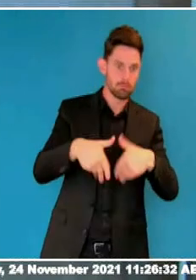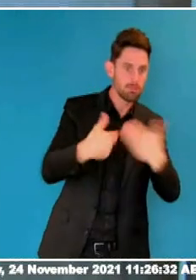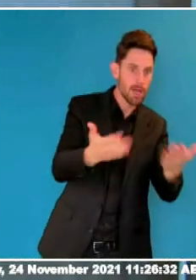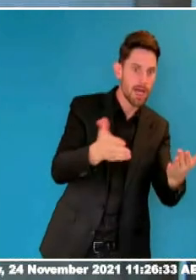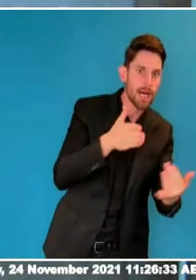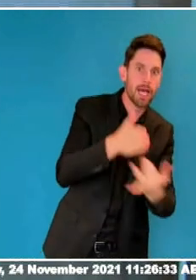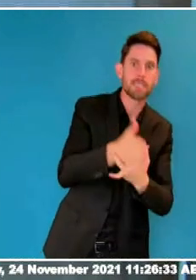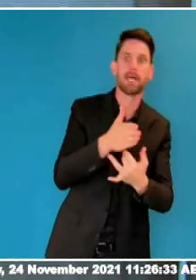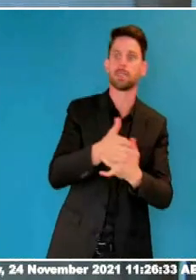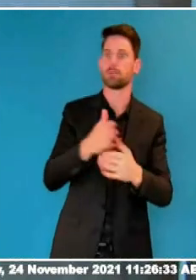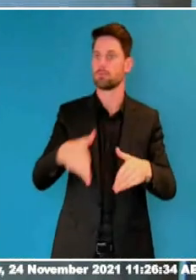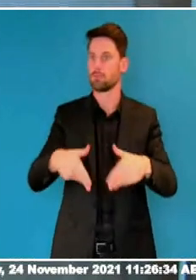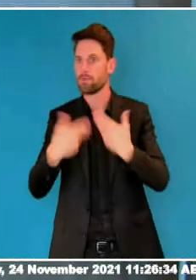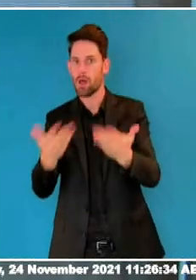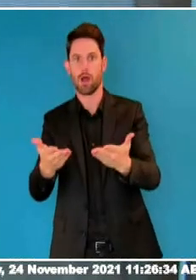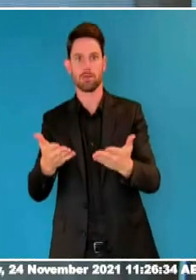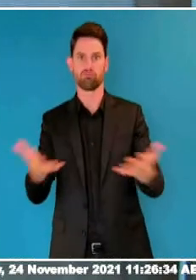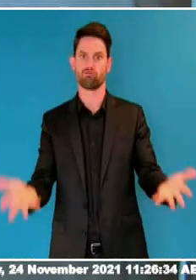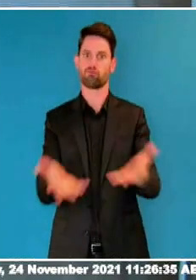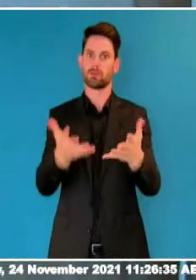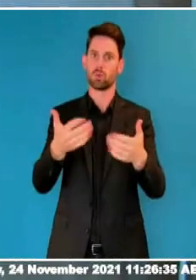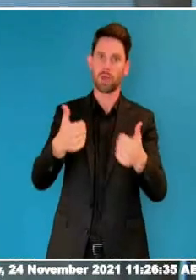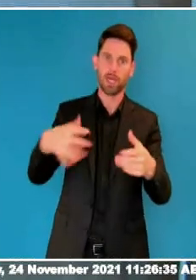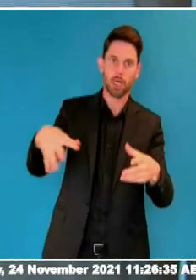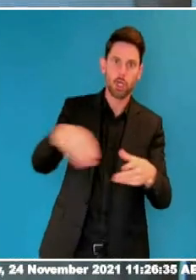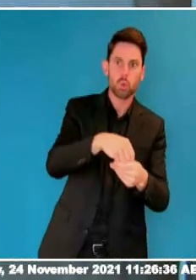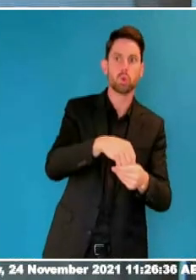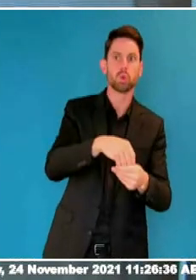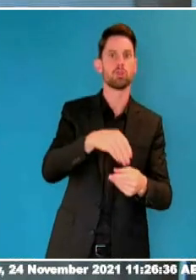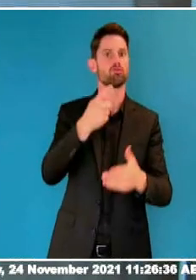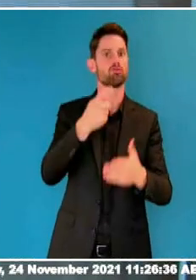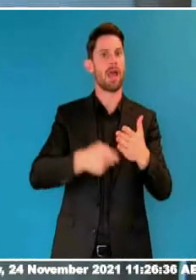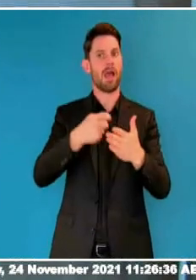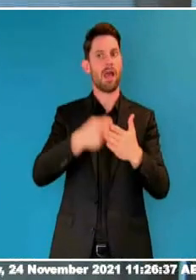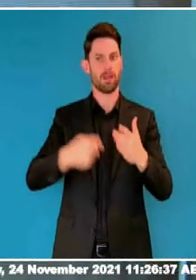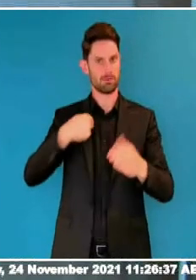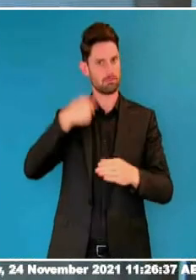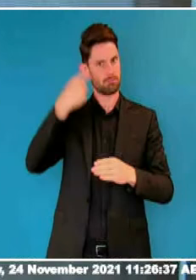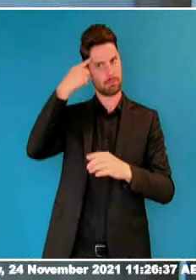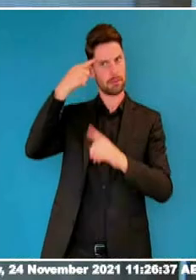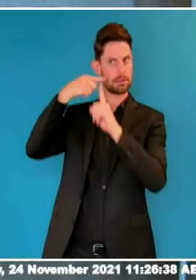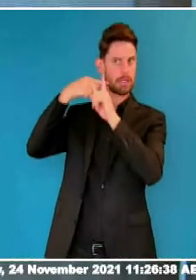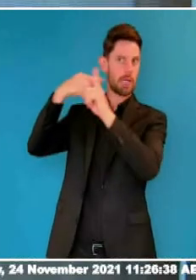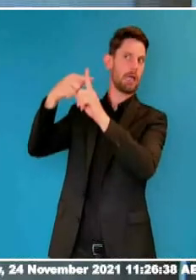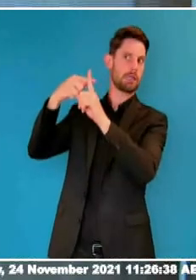much more so than specifically highlighting people with disability.